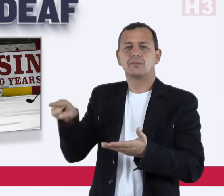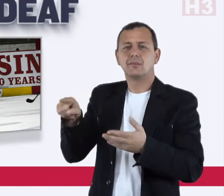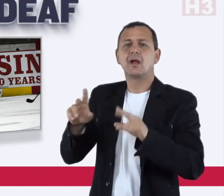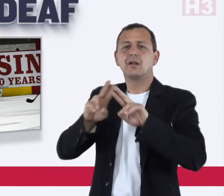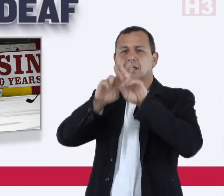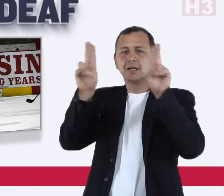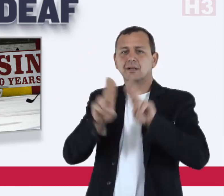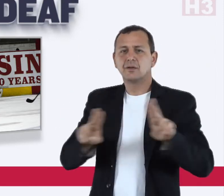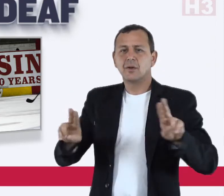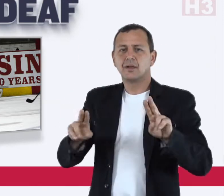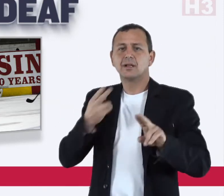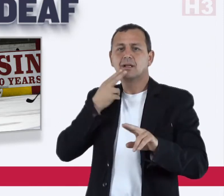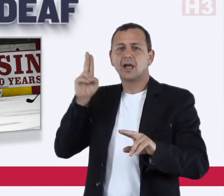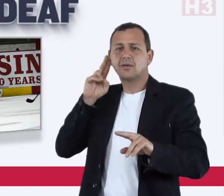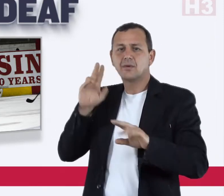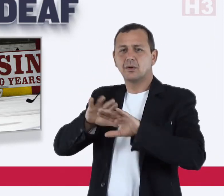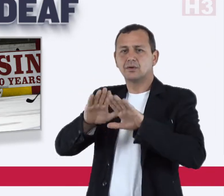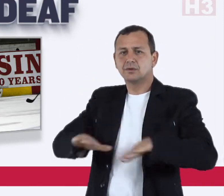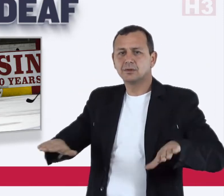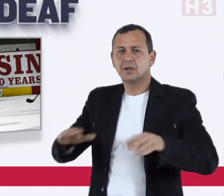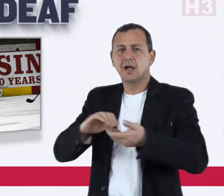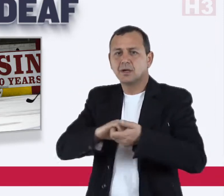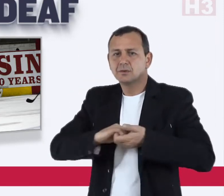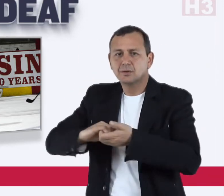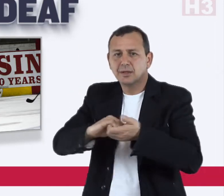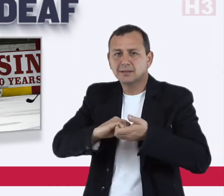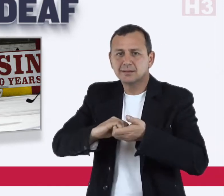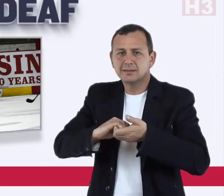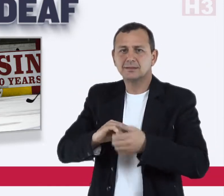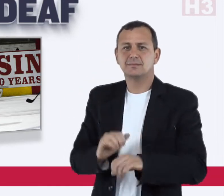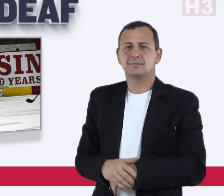and endorsed by the National Deaf Children’s Society,